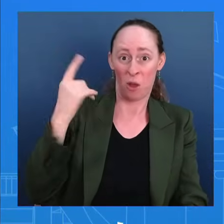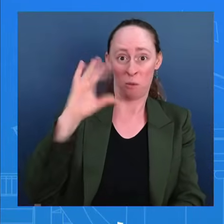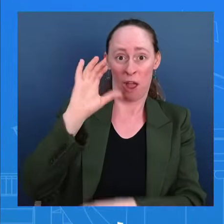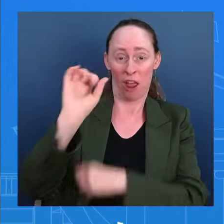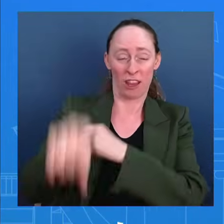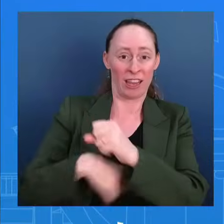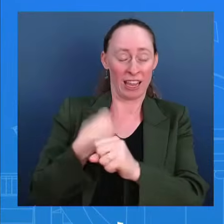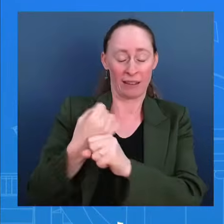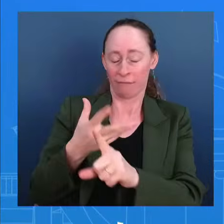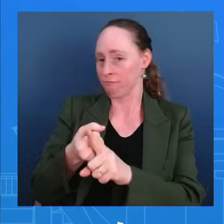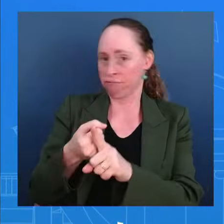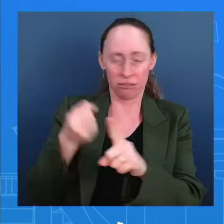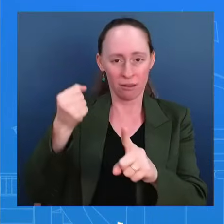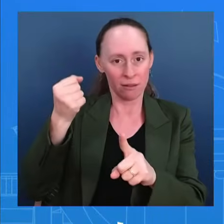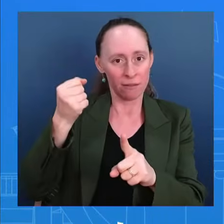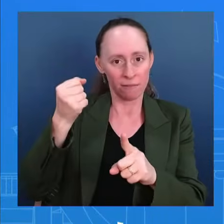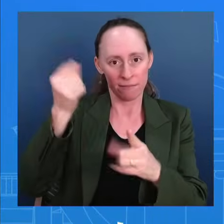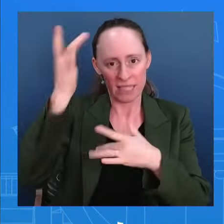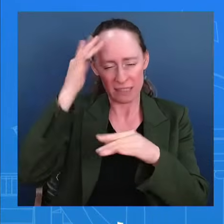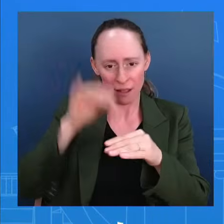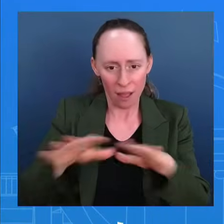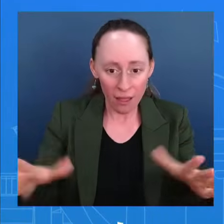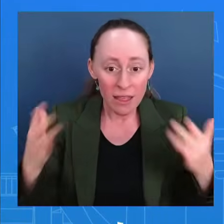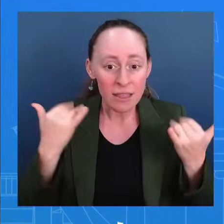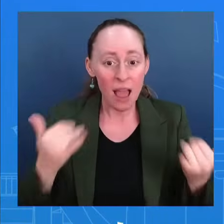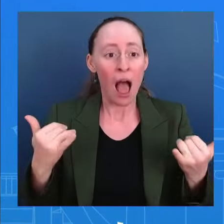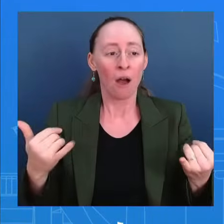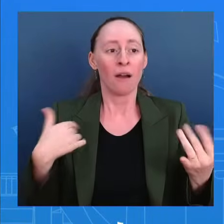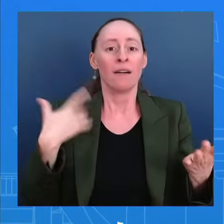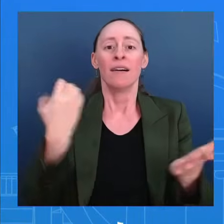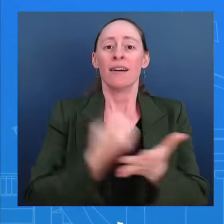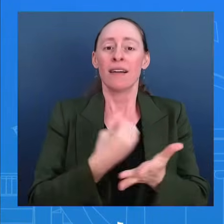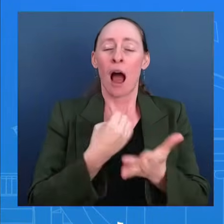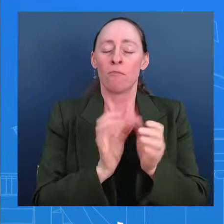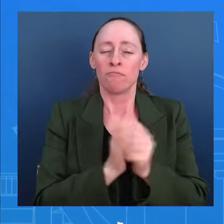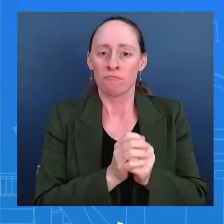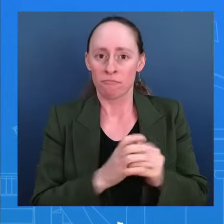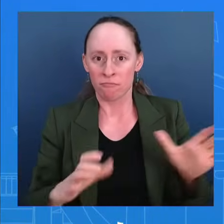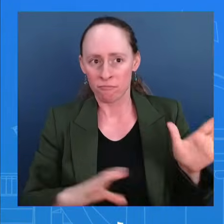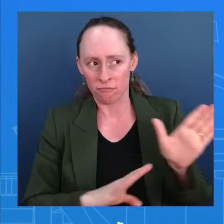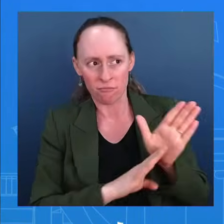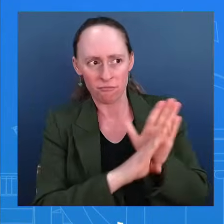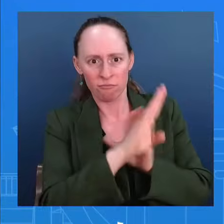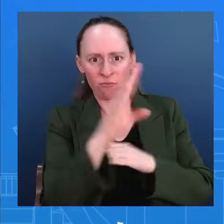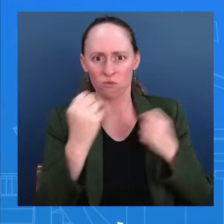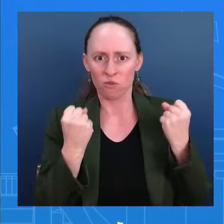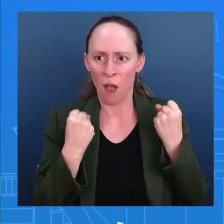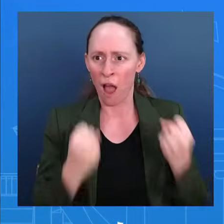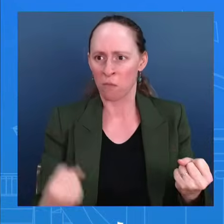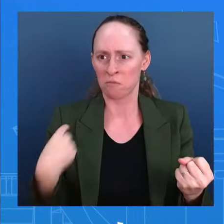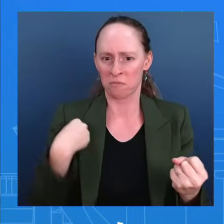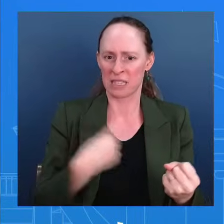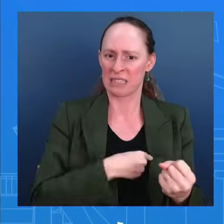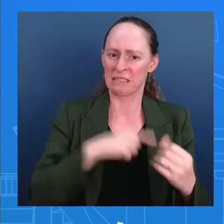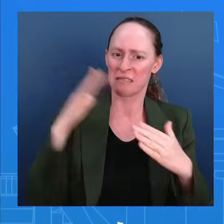We are leading with the economy worldly, globally. And, you know, we are in a different place.